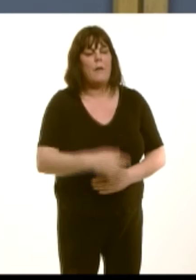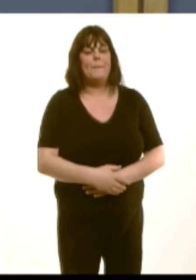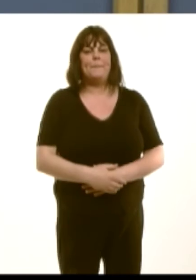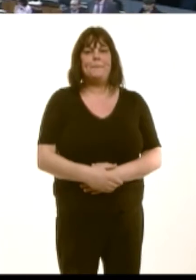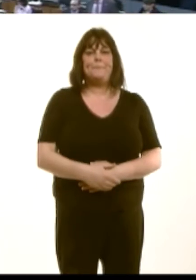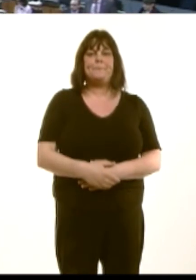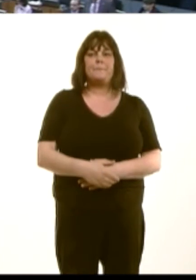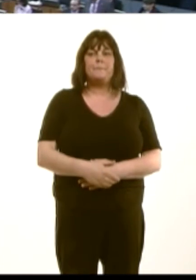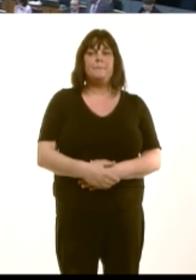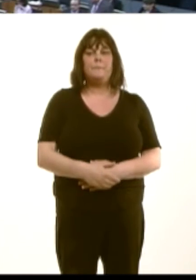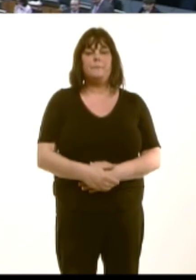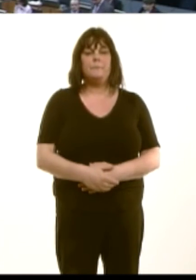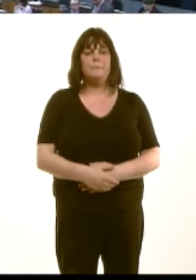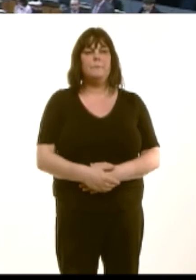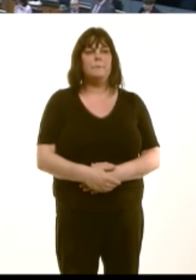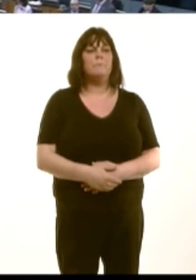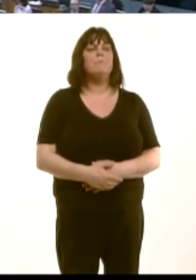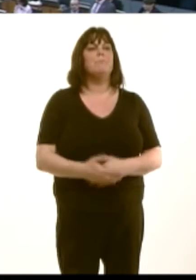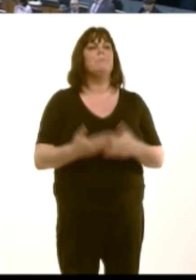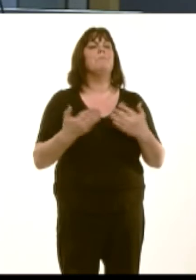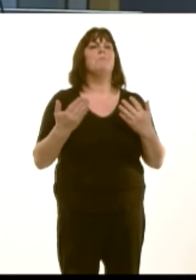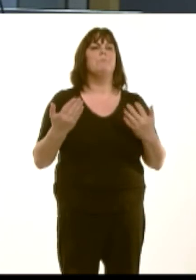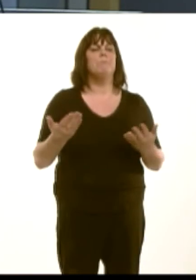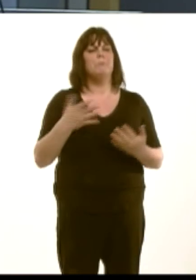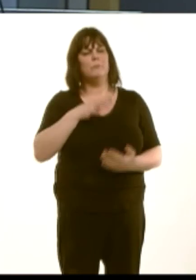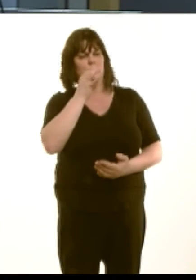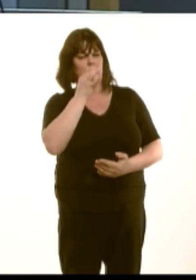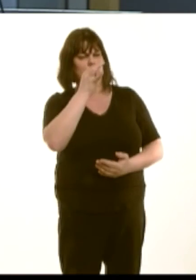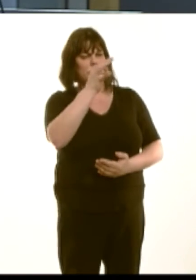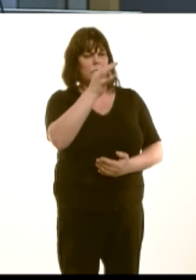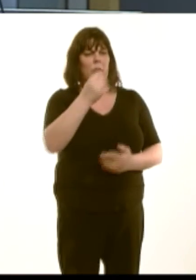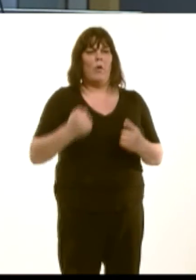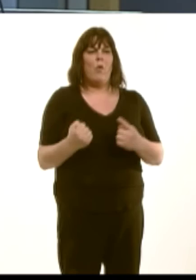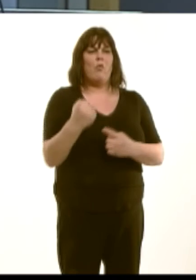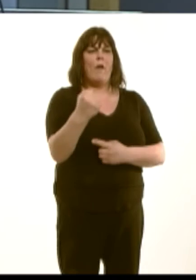Of course, Members and the Member herself will be updated as that work continues.